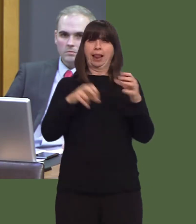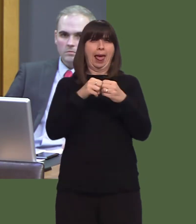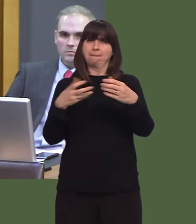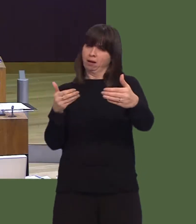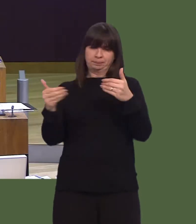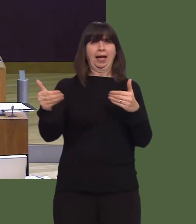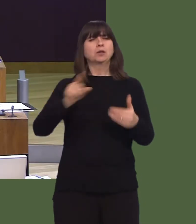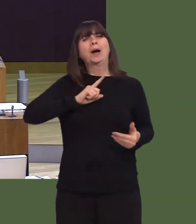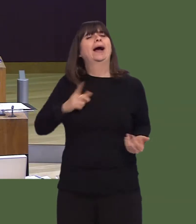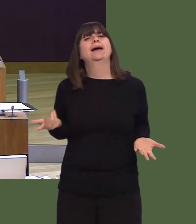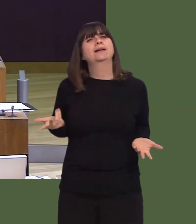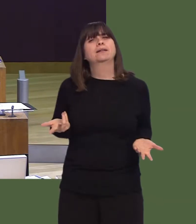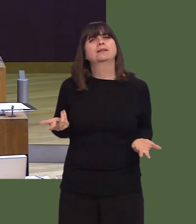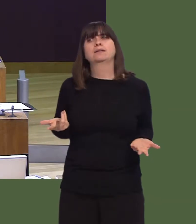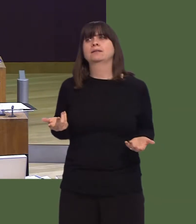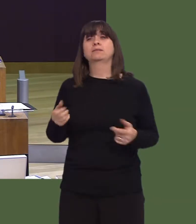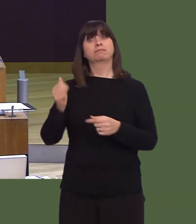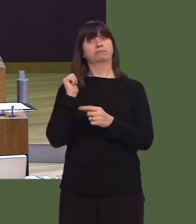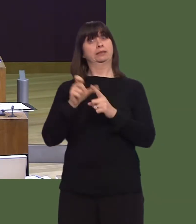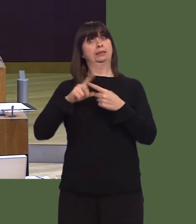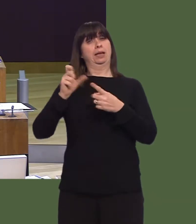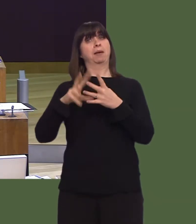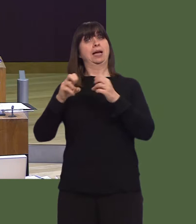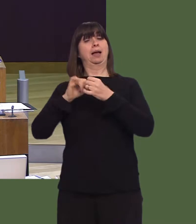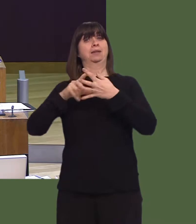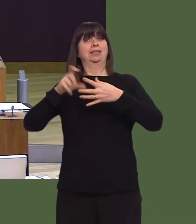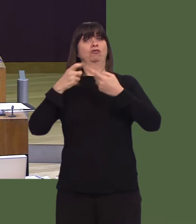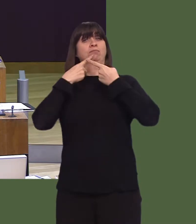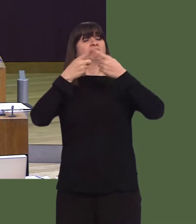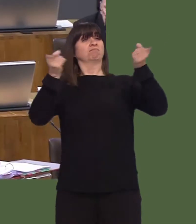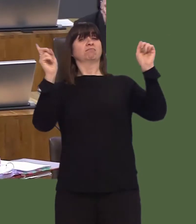Carwyn Jones AM: On 8 December, the Cabinet Secretary announced a £107 million investment